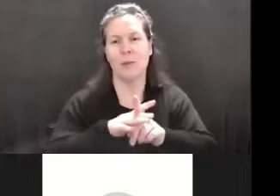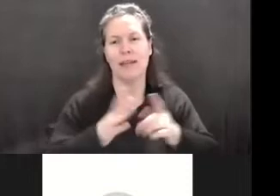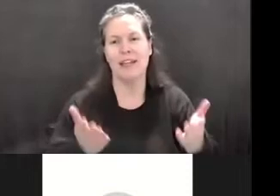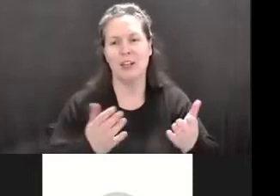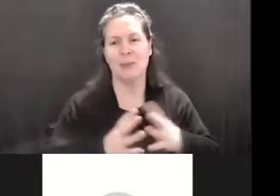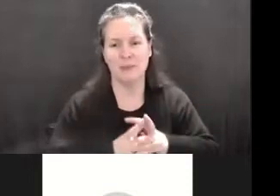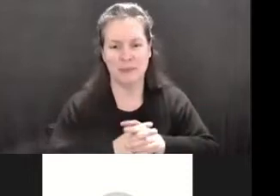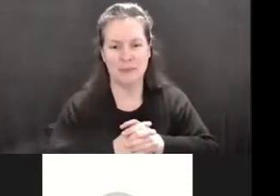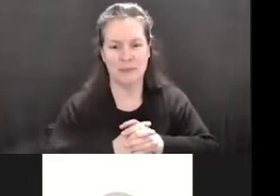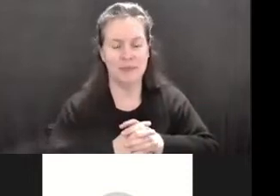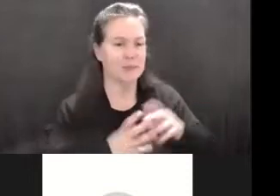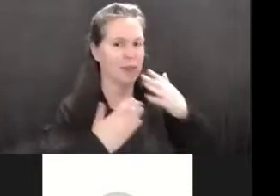Thank you very much.